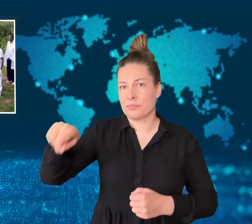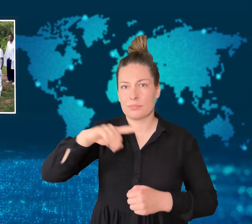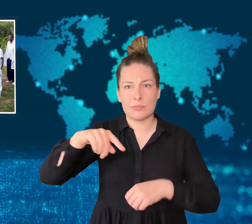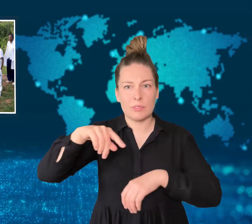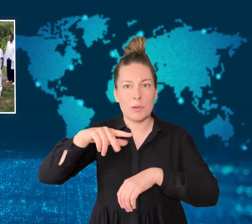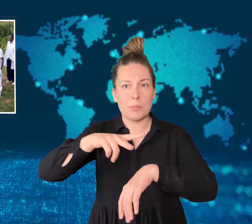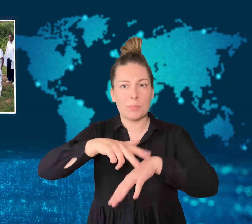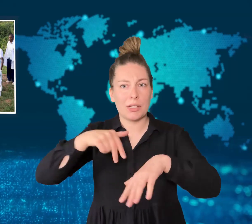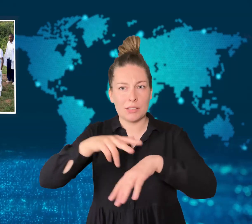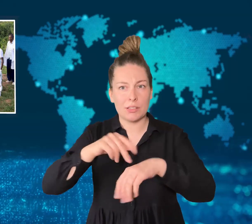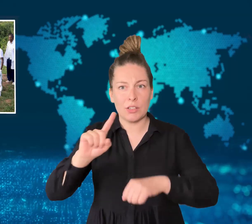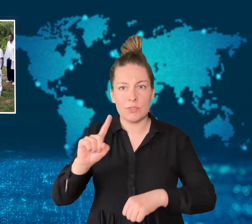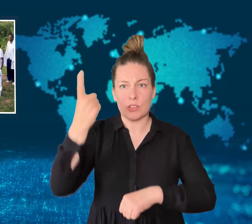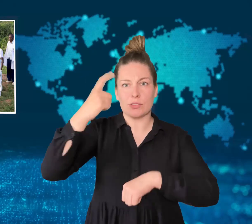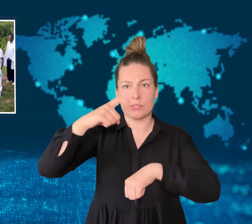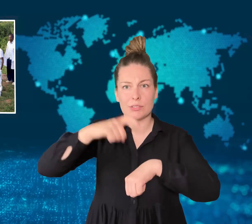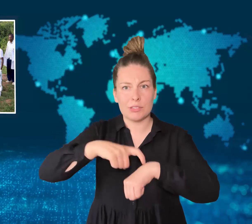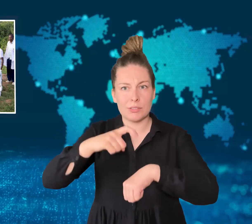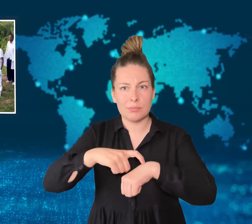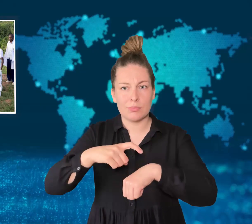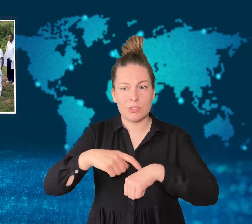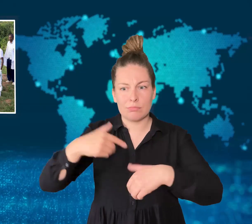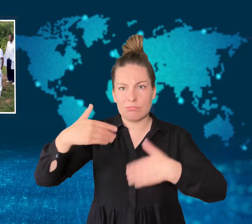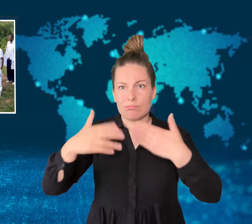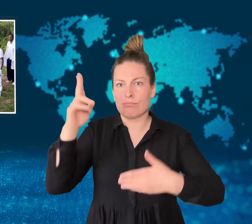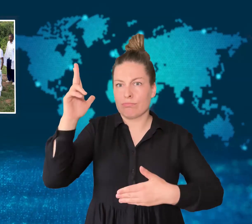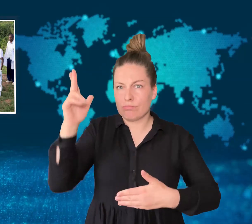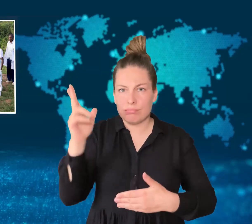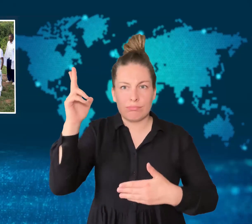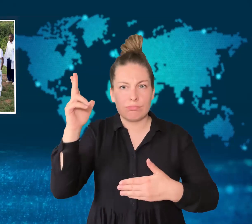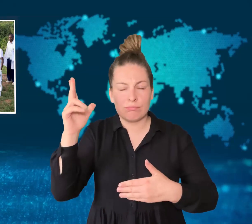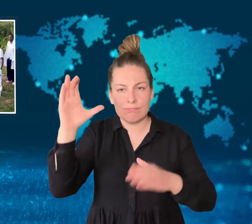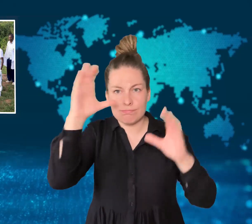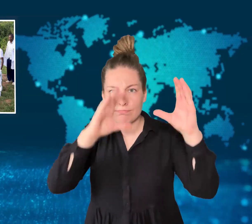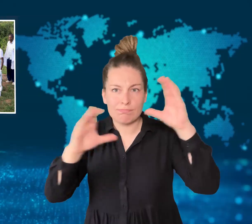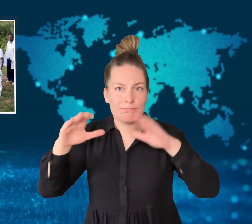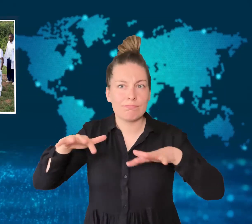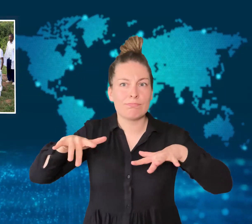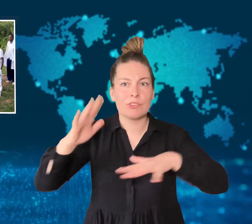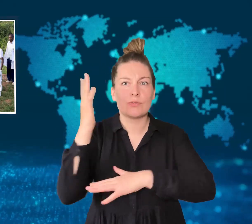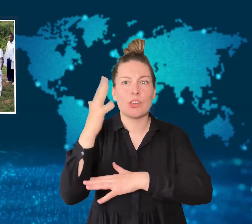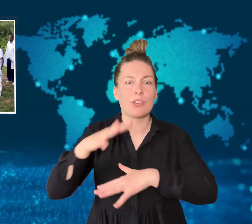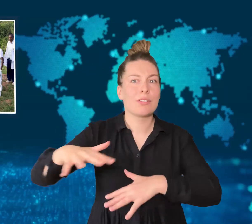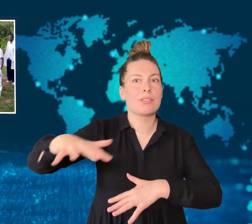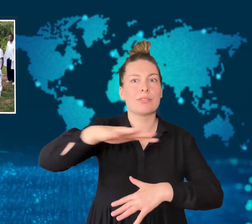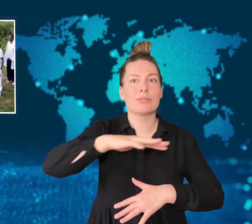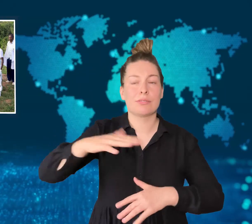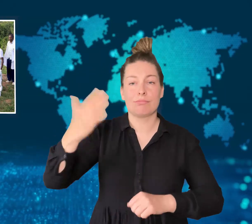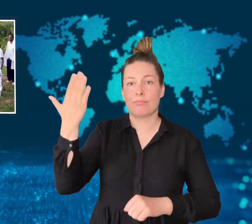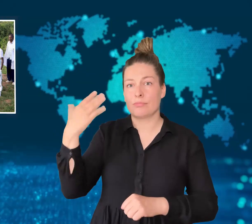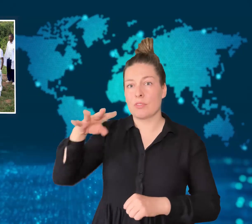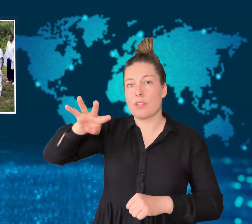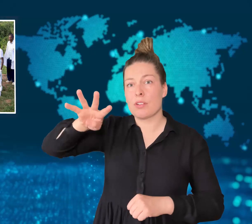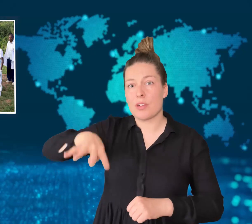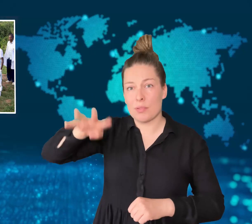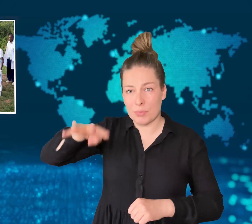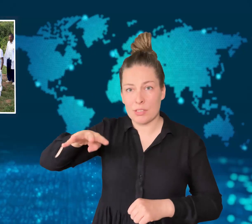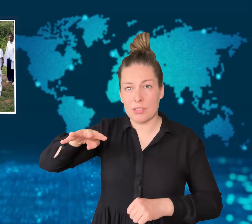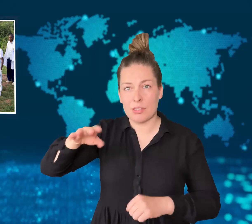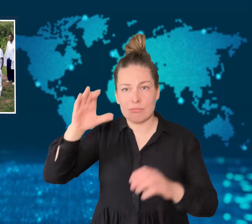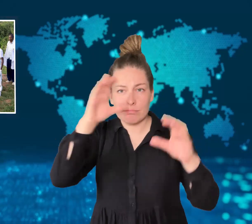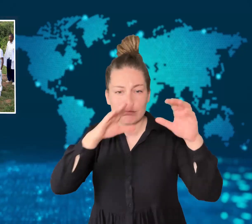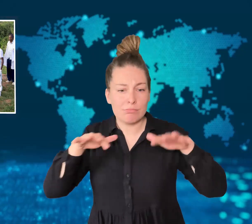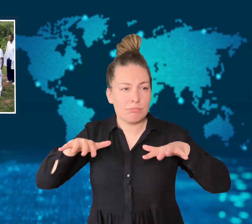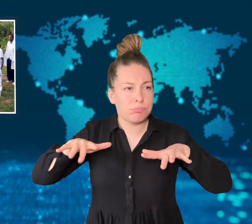been starving themselves.